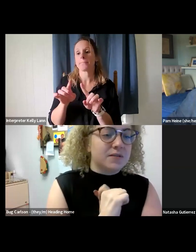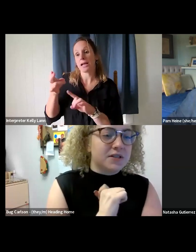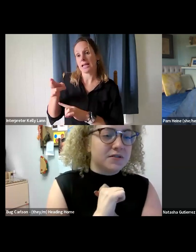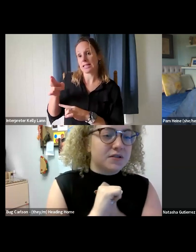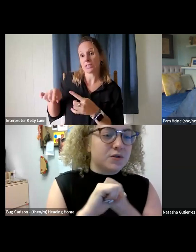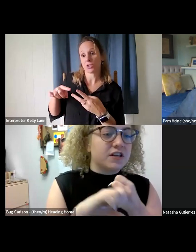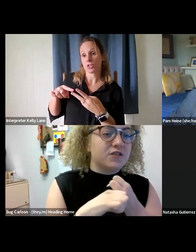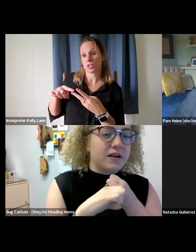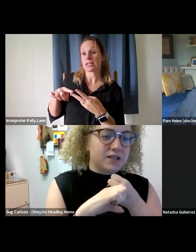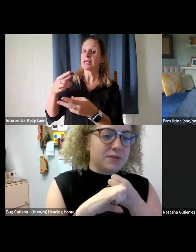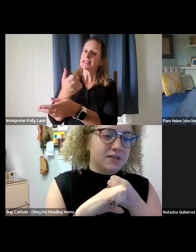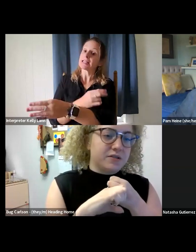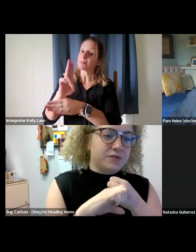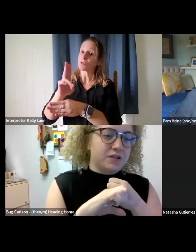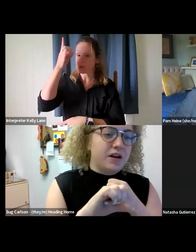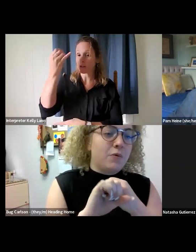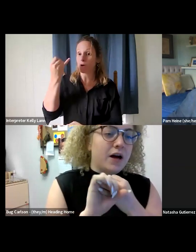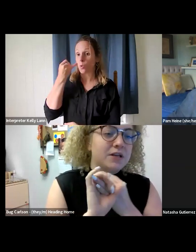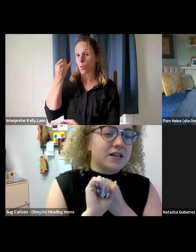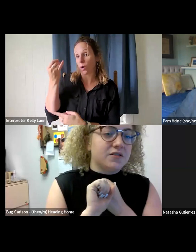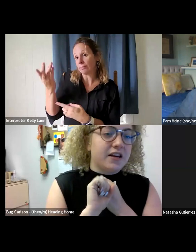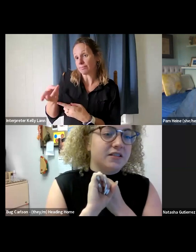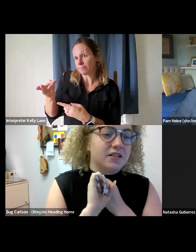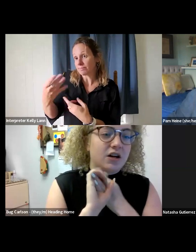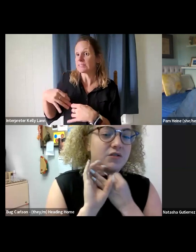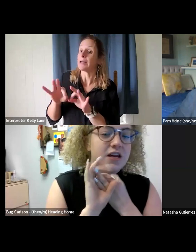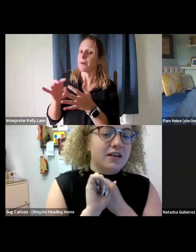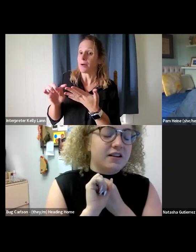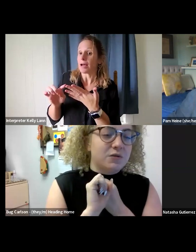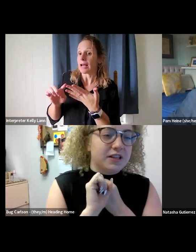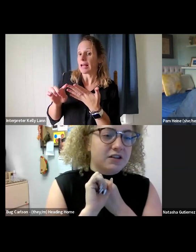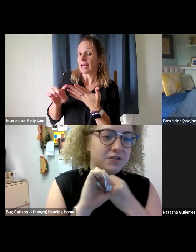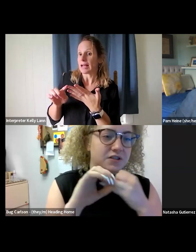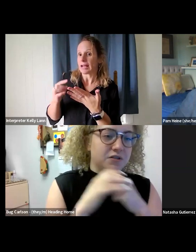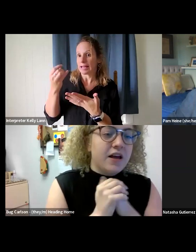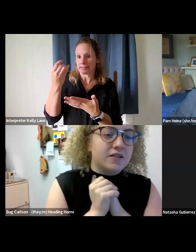and your substance use disorder if you have a substance use disorder. Why? Because you can't get anywhere without those two.